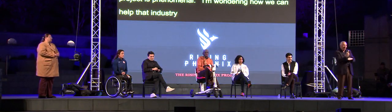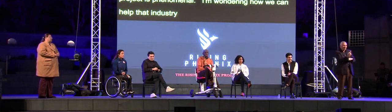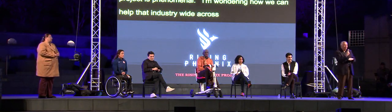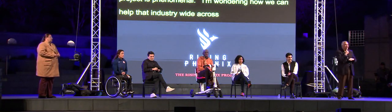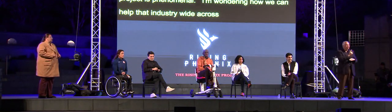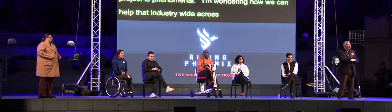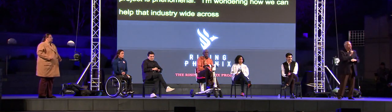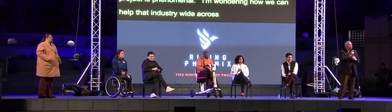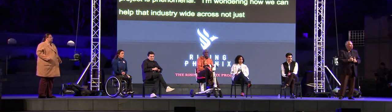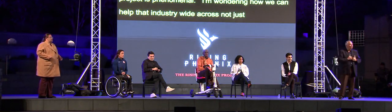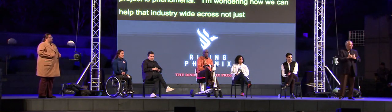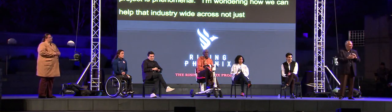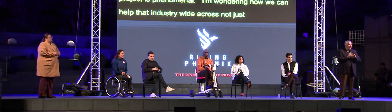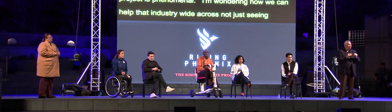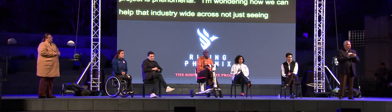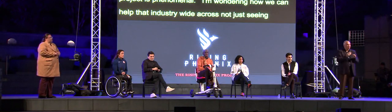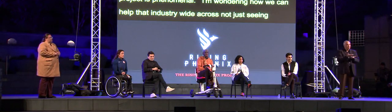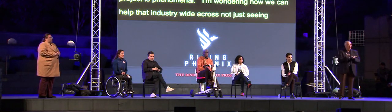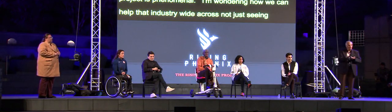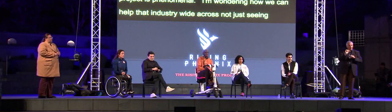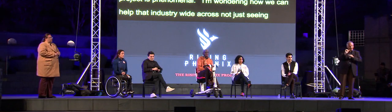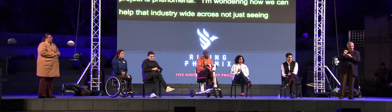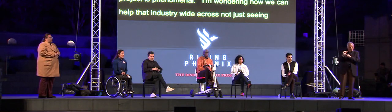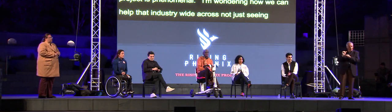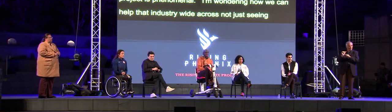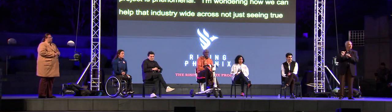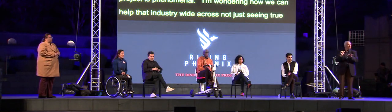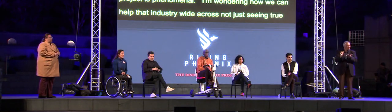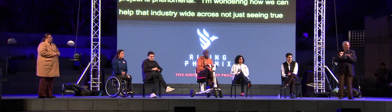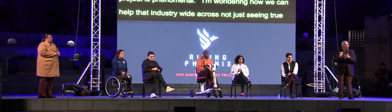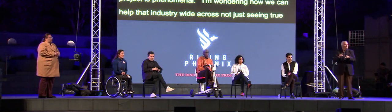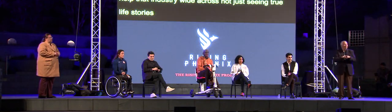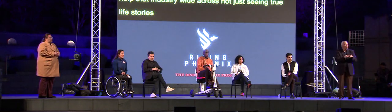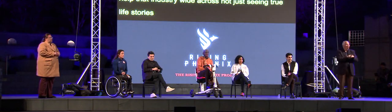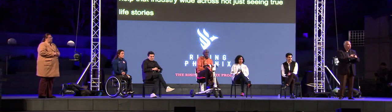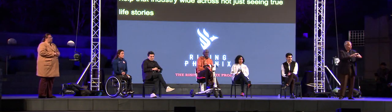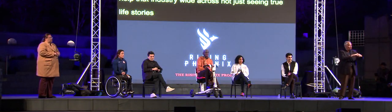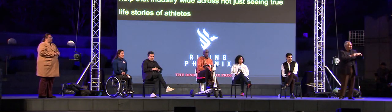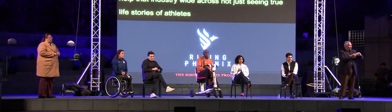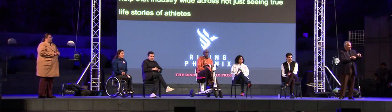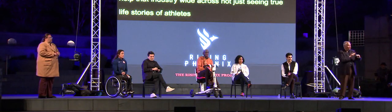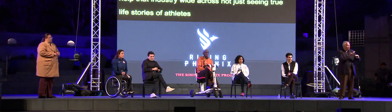stories of athletes, but also narrative stories of parents,